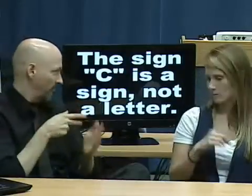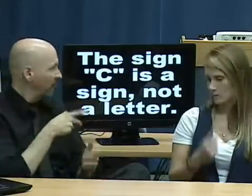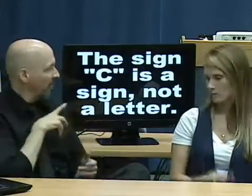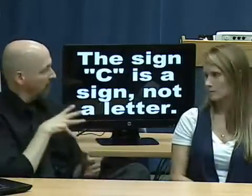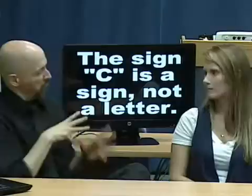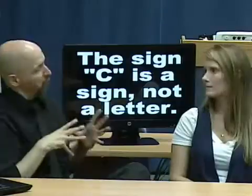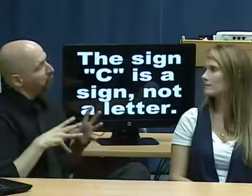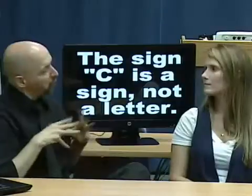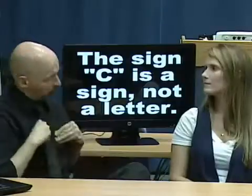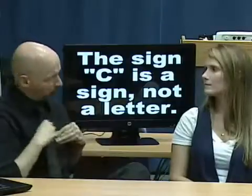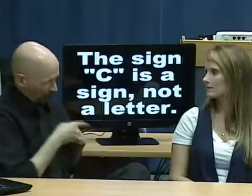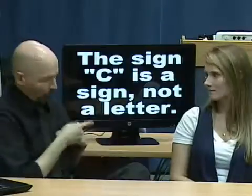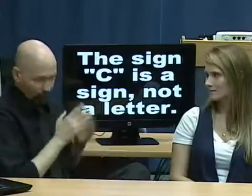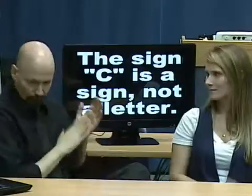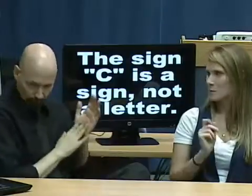So I accept your answer.